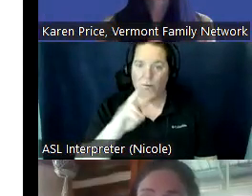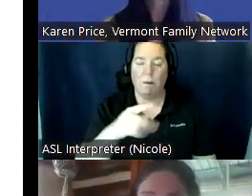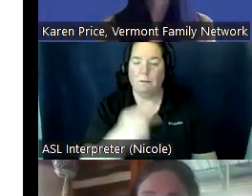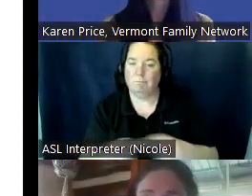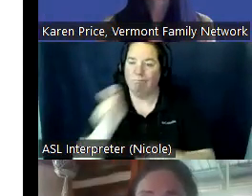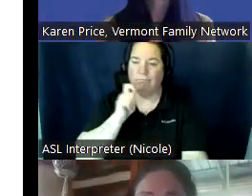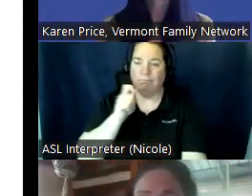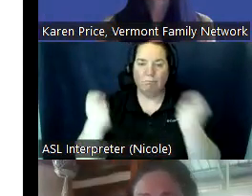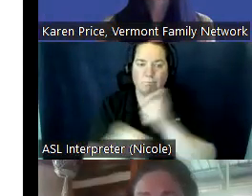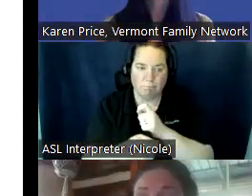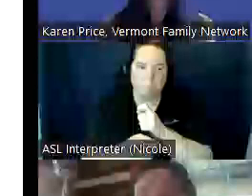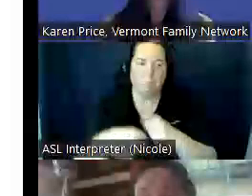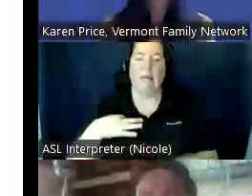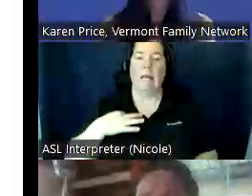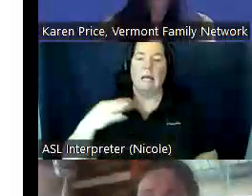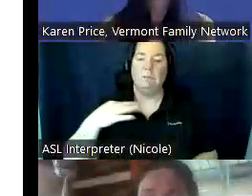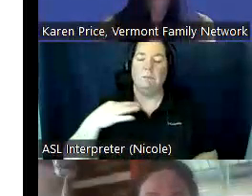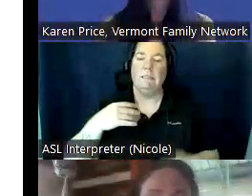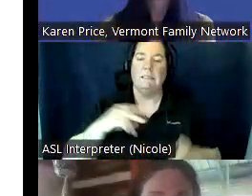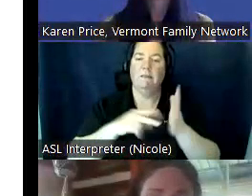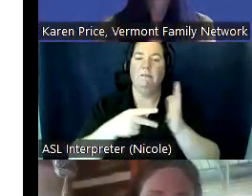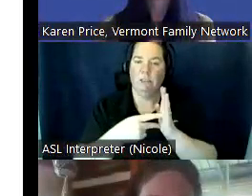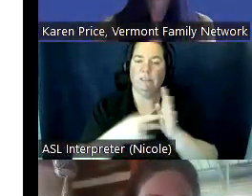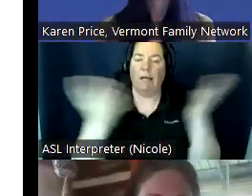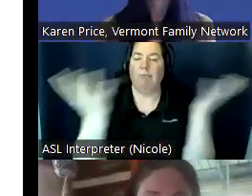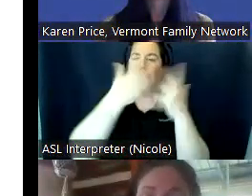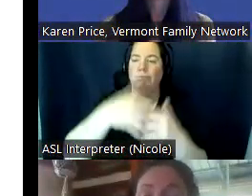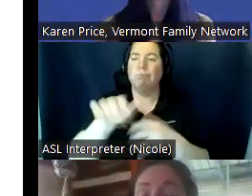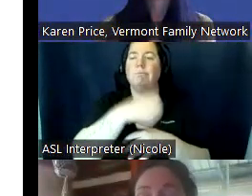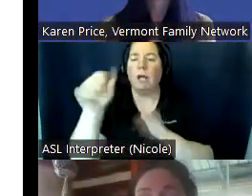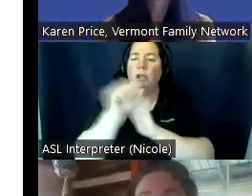definition of adverse effect. That's actually in line with most other state. It's a definition